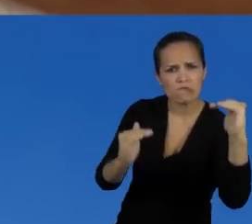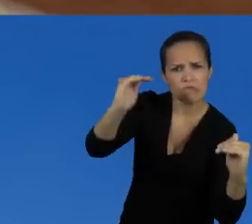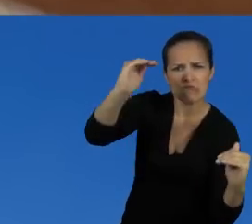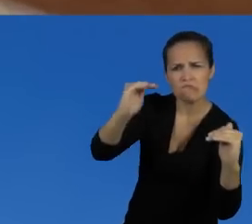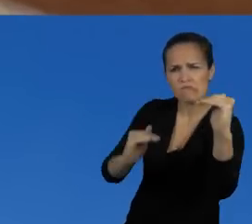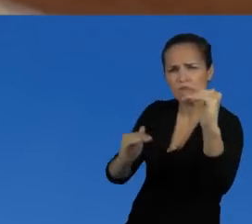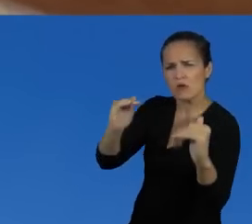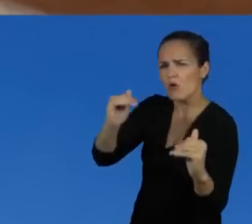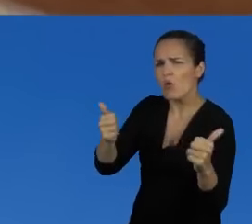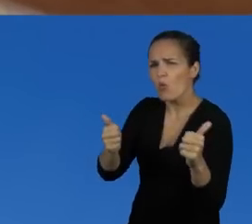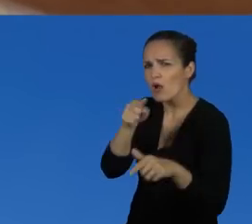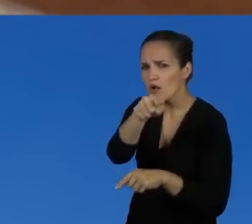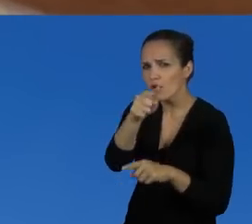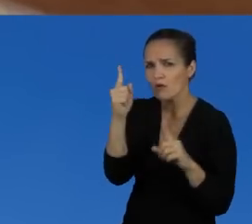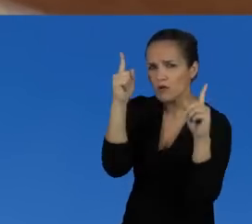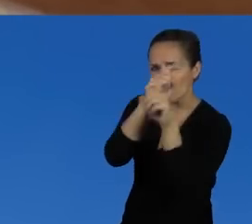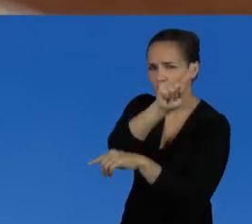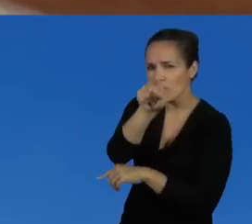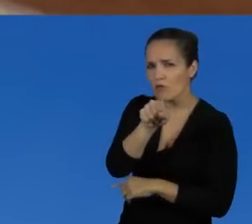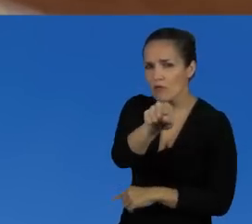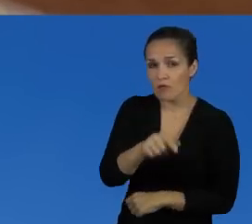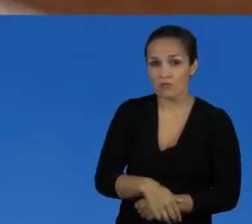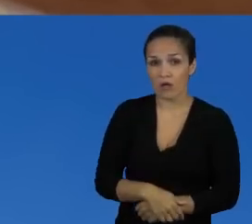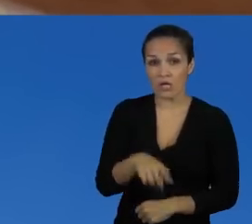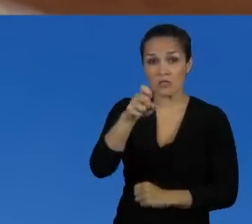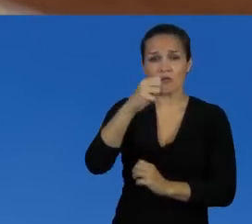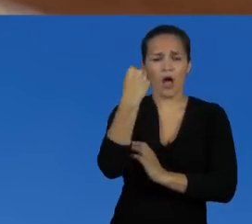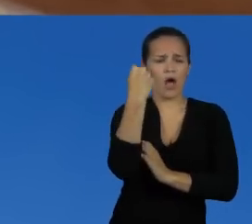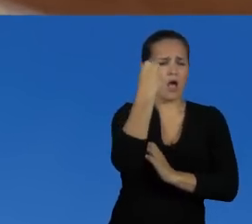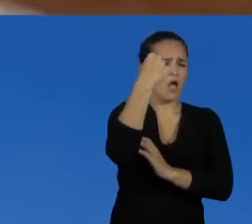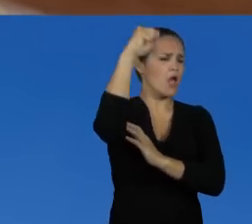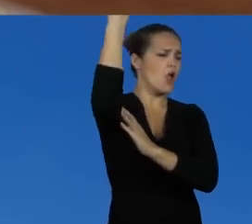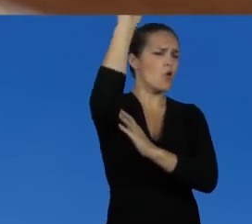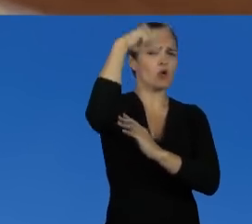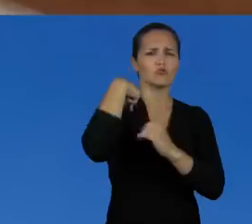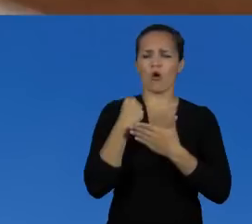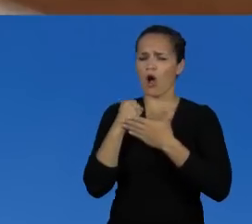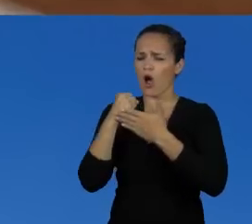We don't need heroes, heroines, messiahs or caudillos